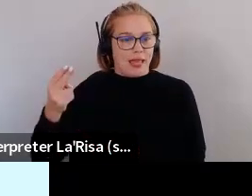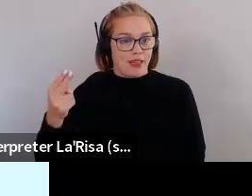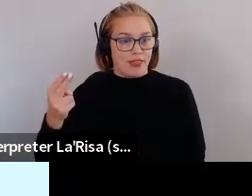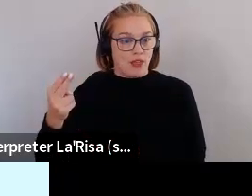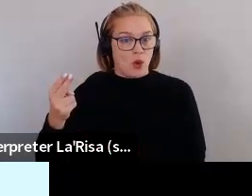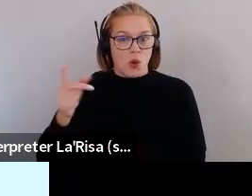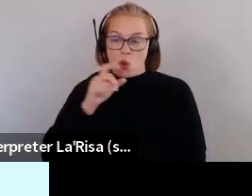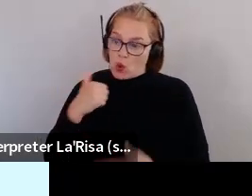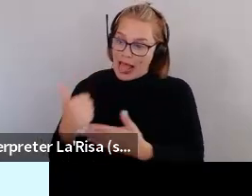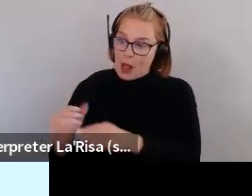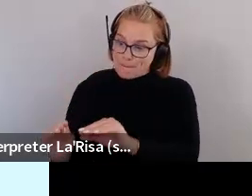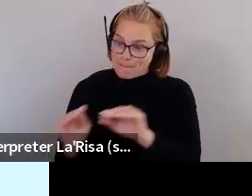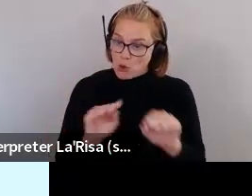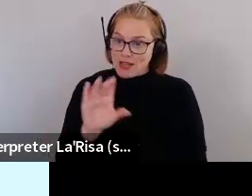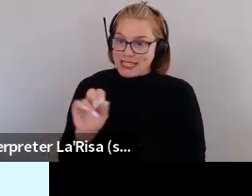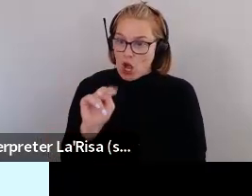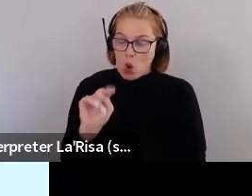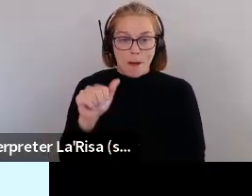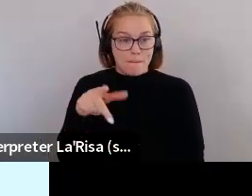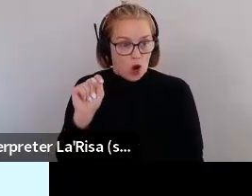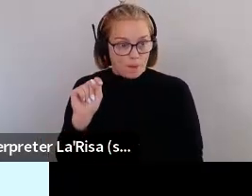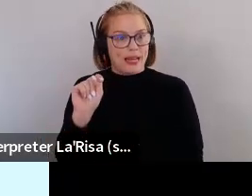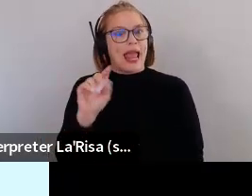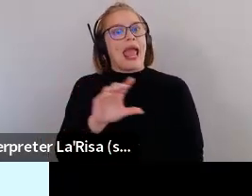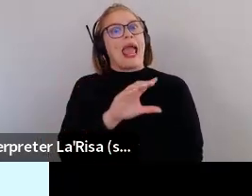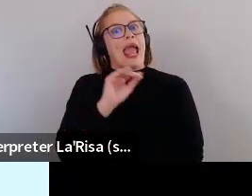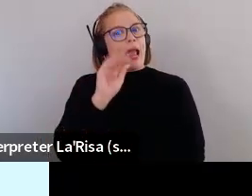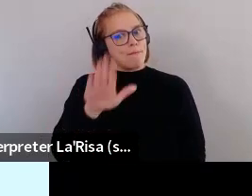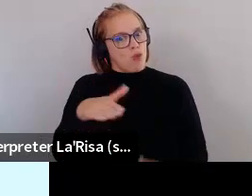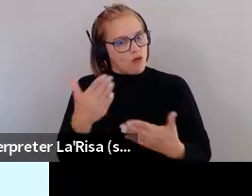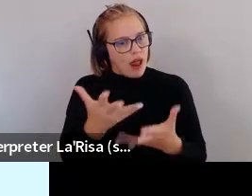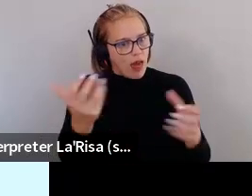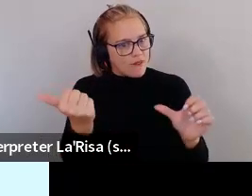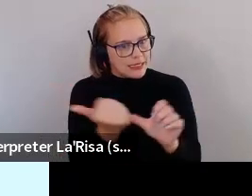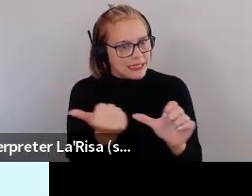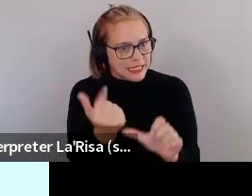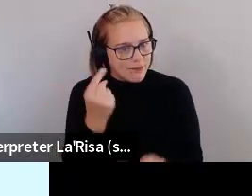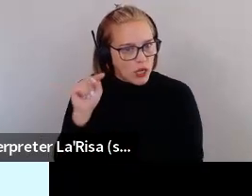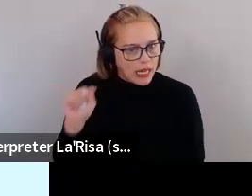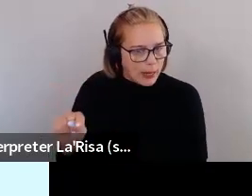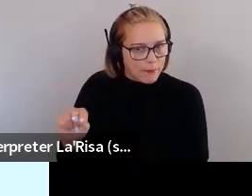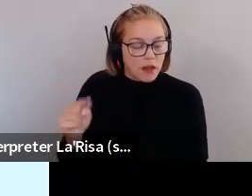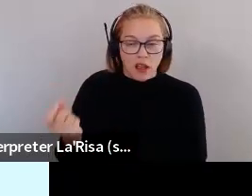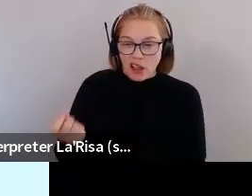people. There was one particular guy named Mike Smith that he helped to